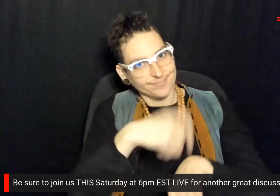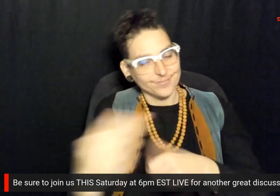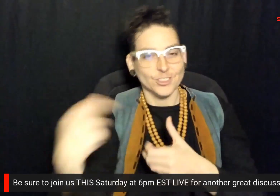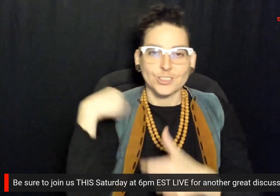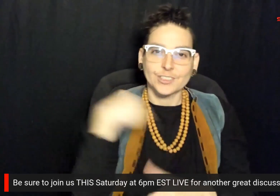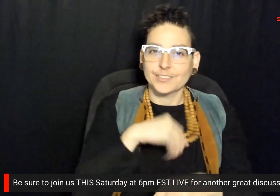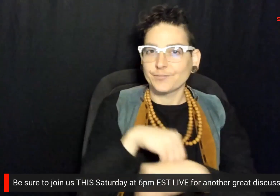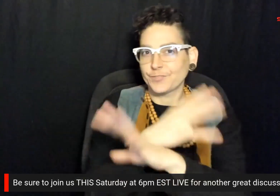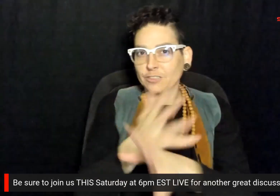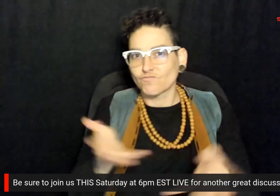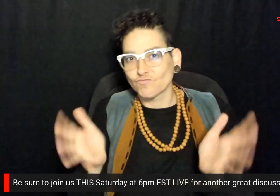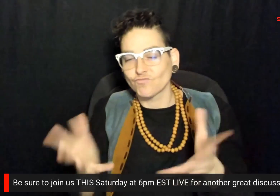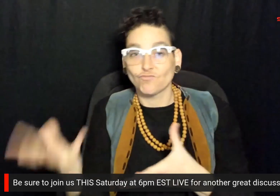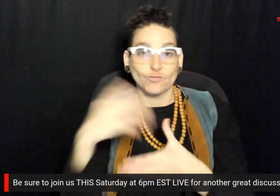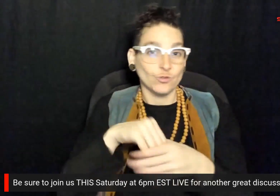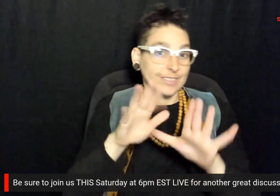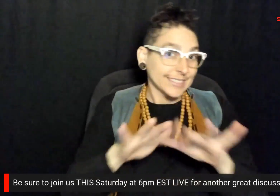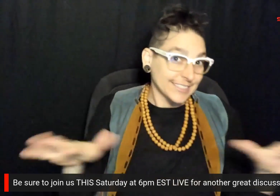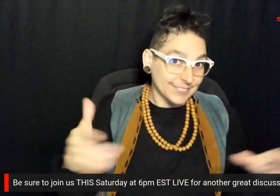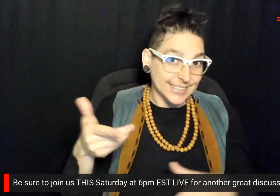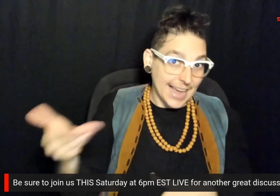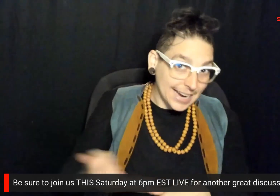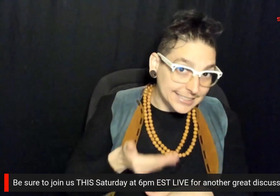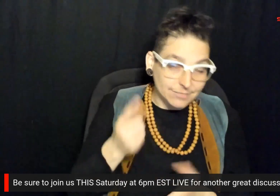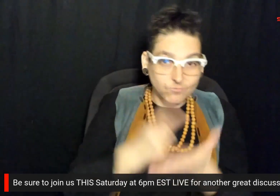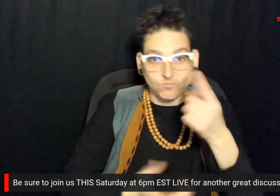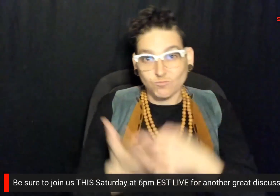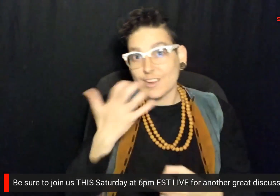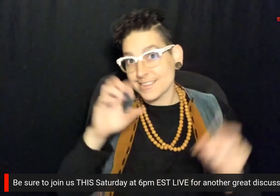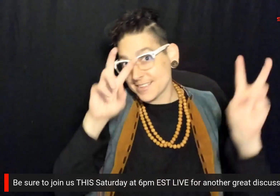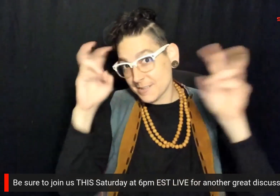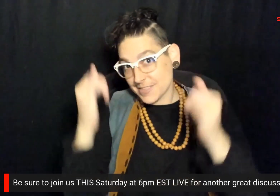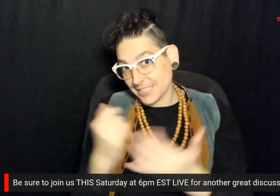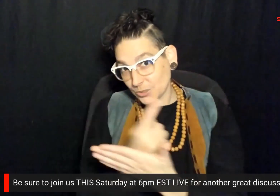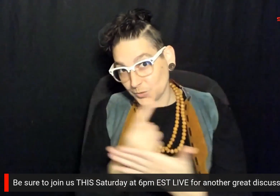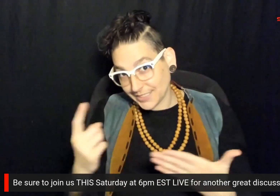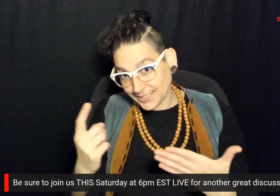at 6 PM Eastern time join us for live panel of diverse guests to discuss the hot topics